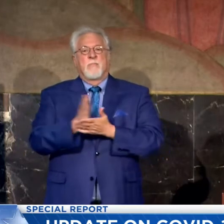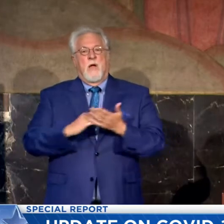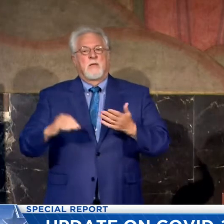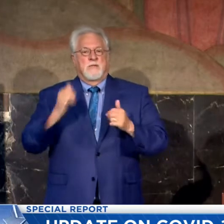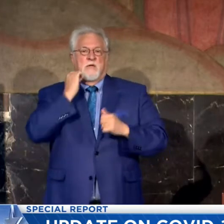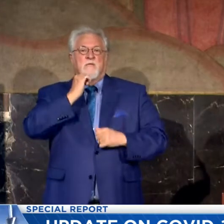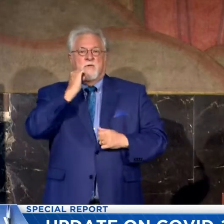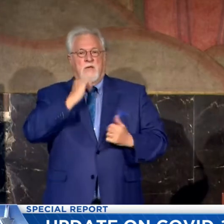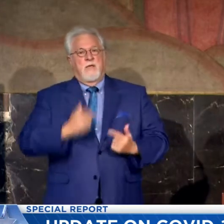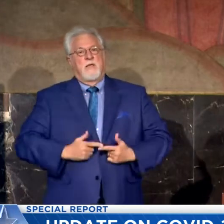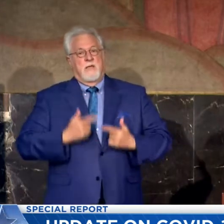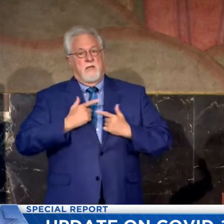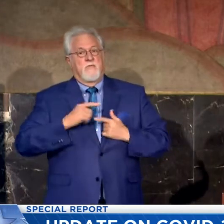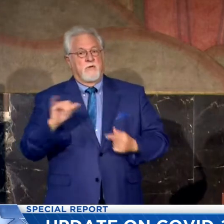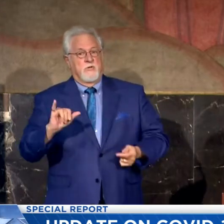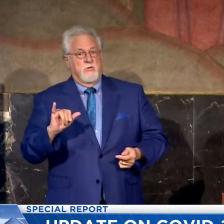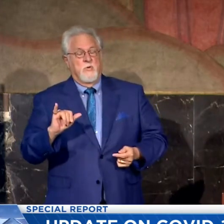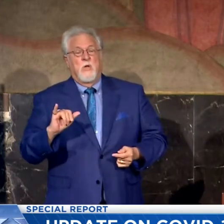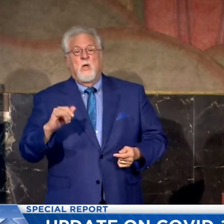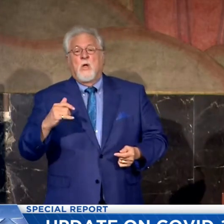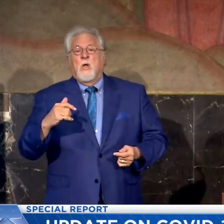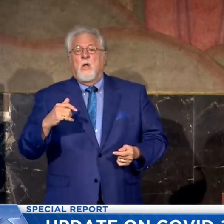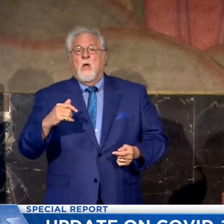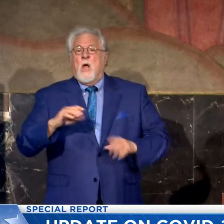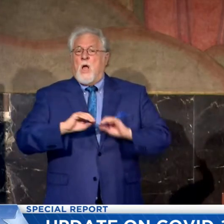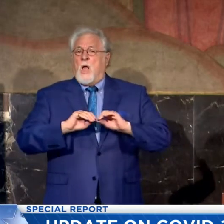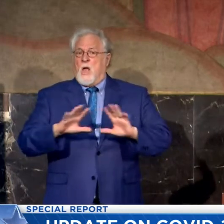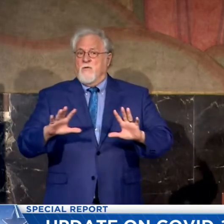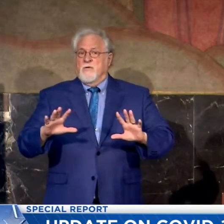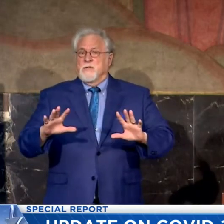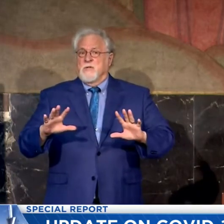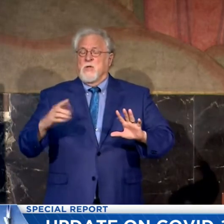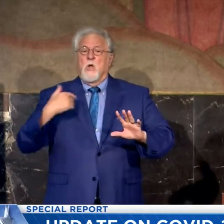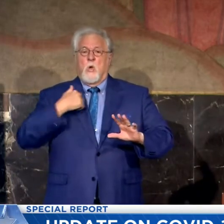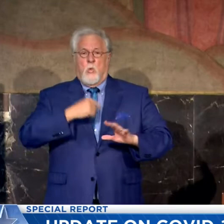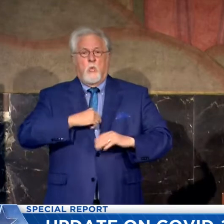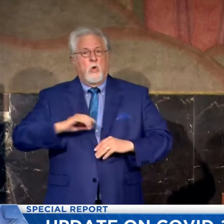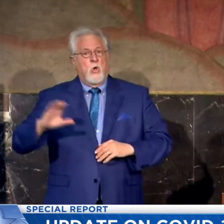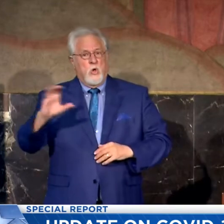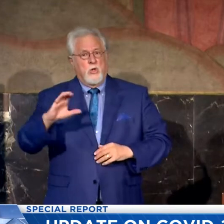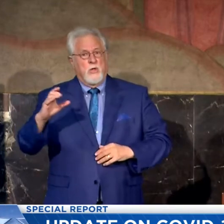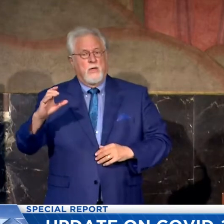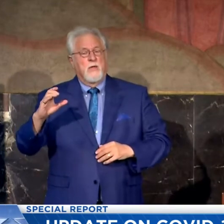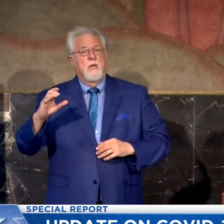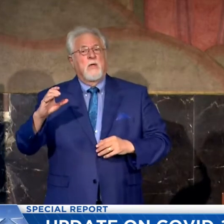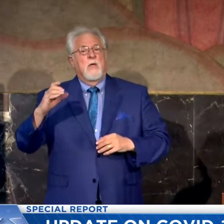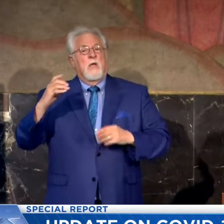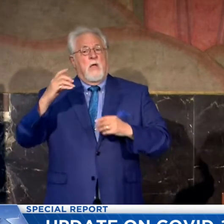INTO CHURCH. ALSO OTHER ASPECTS OF DAILY